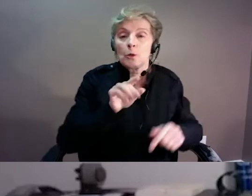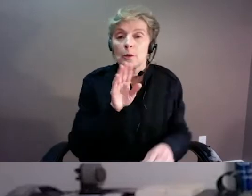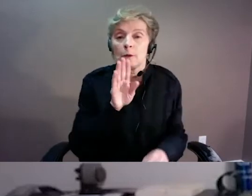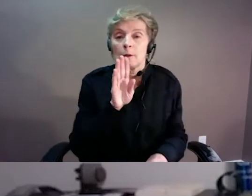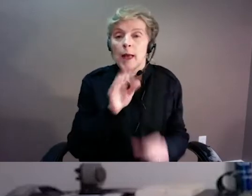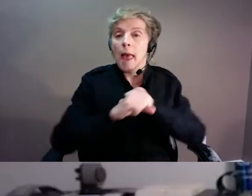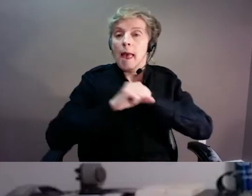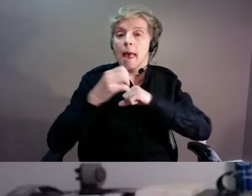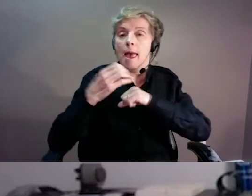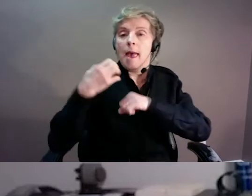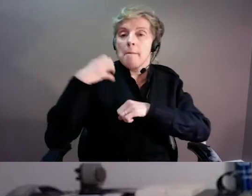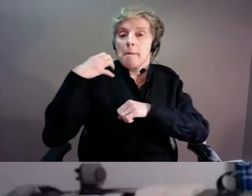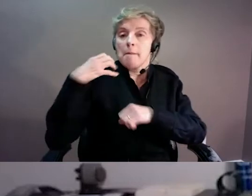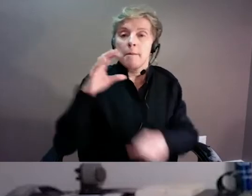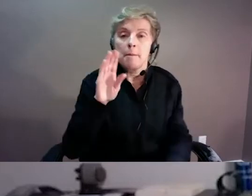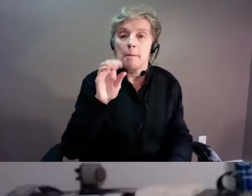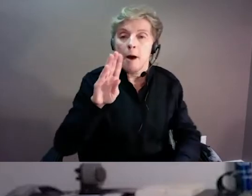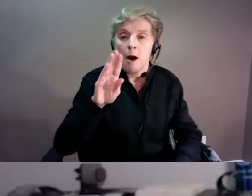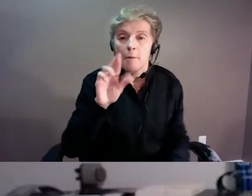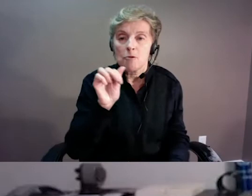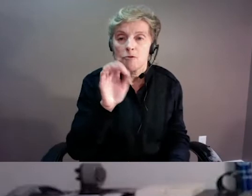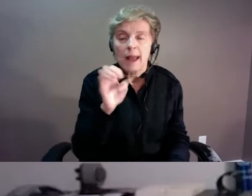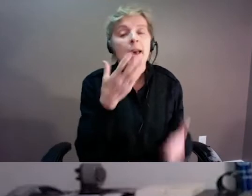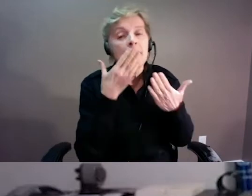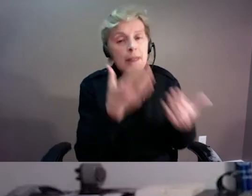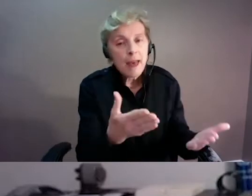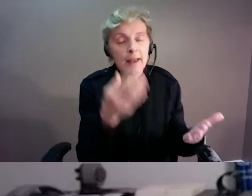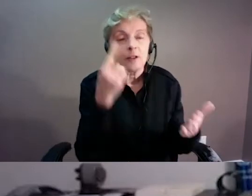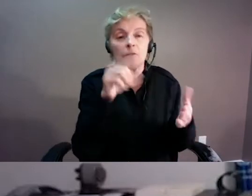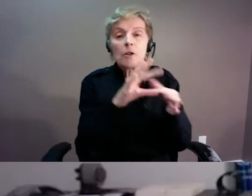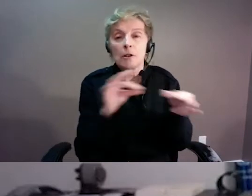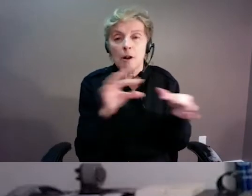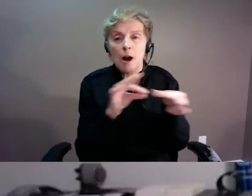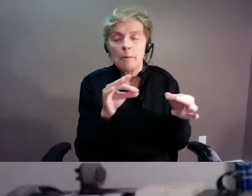I wanted to thank you Sir for your comments. Very thoughtful and obviously